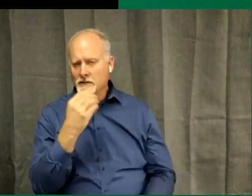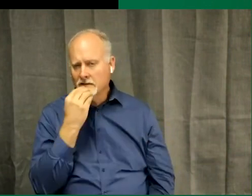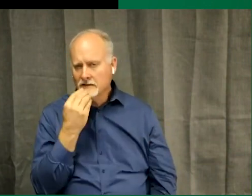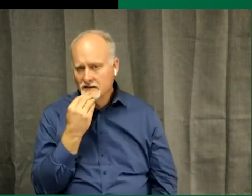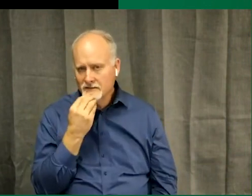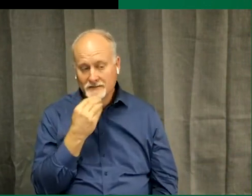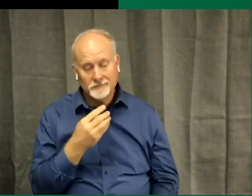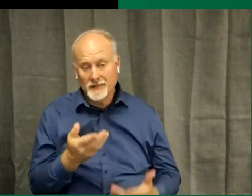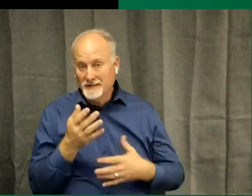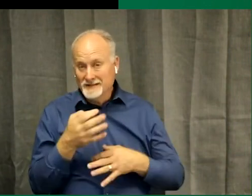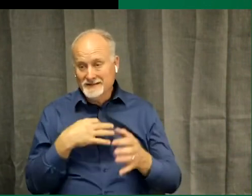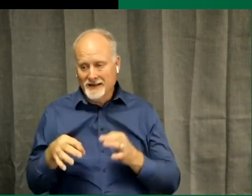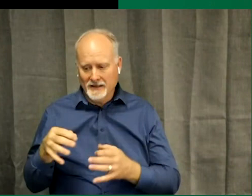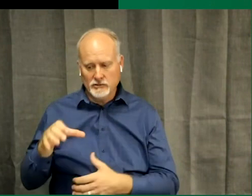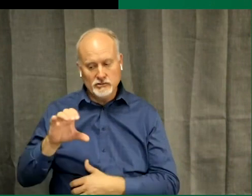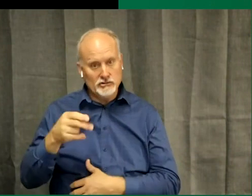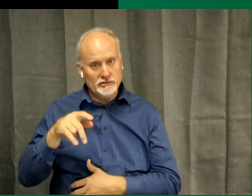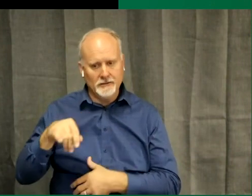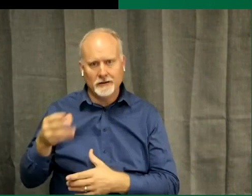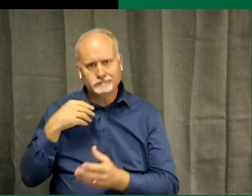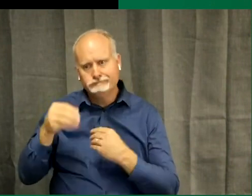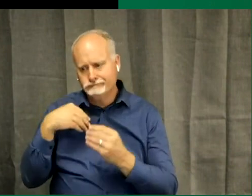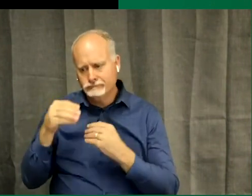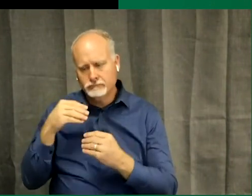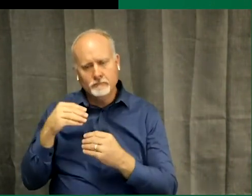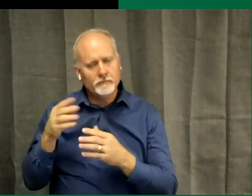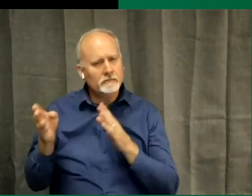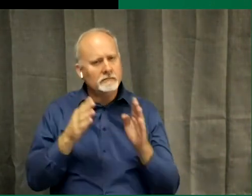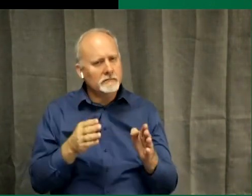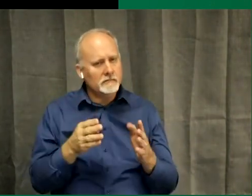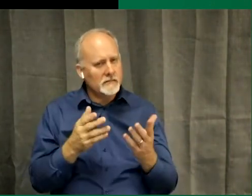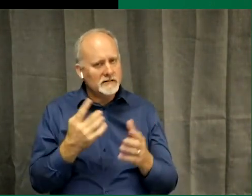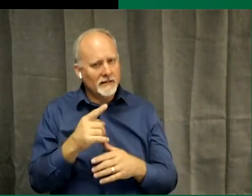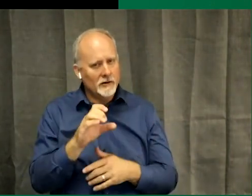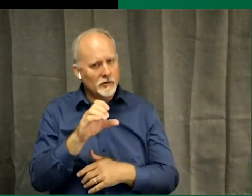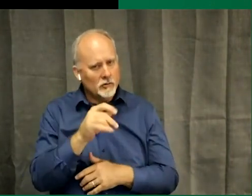of getting that bag of chips you can go for something that's like crackers or maybe going for